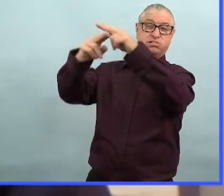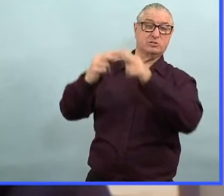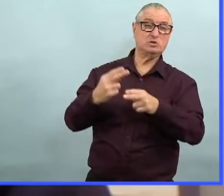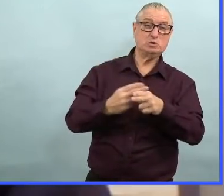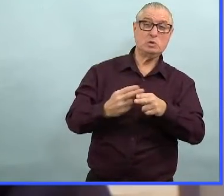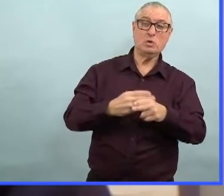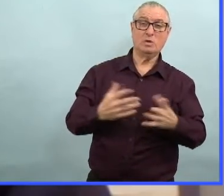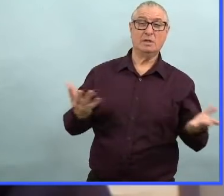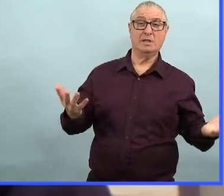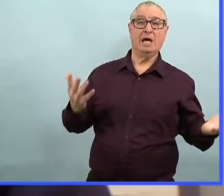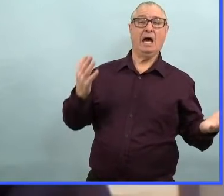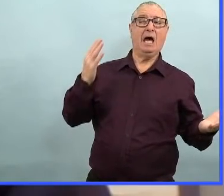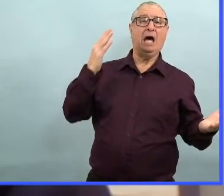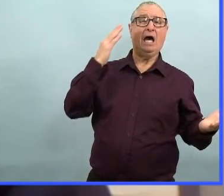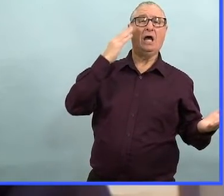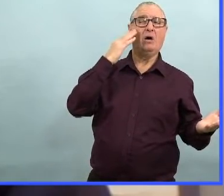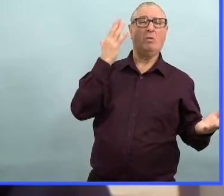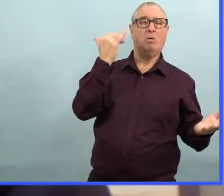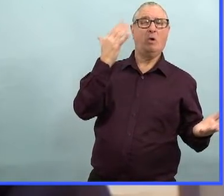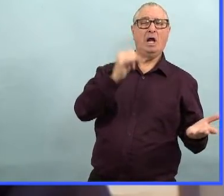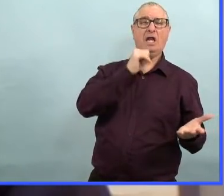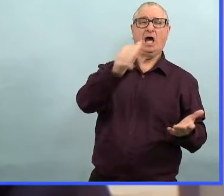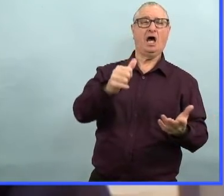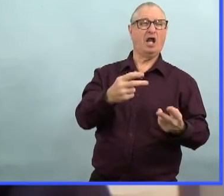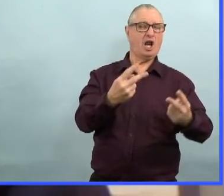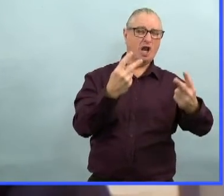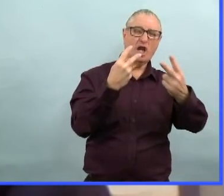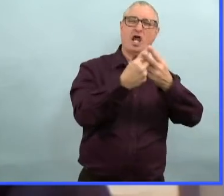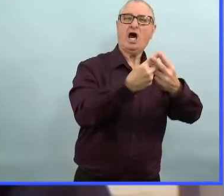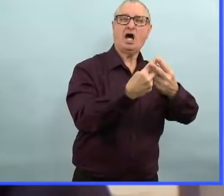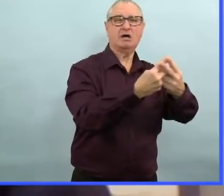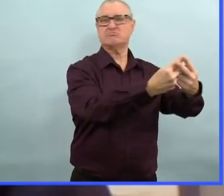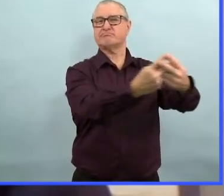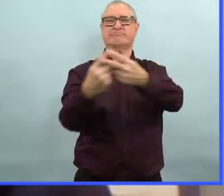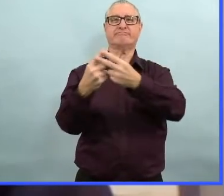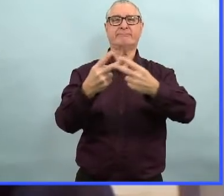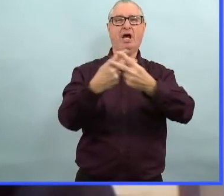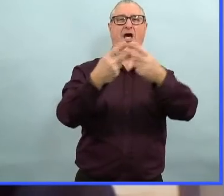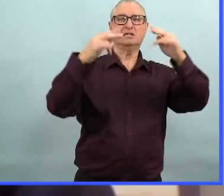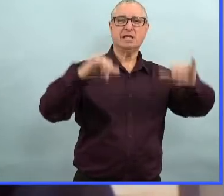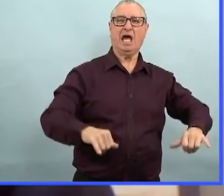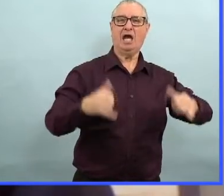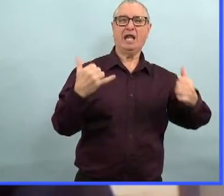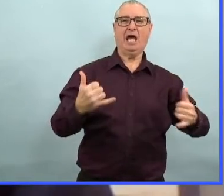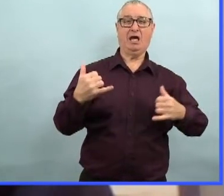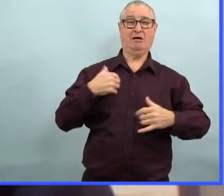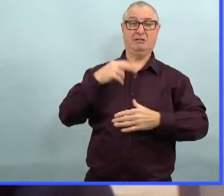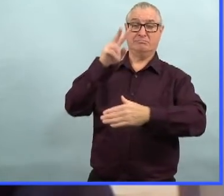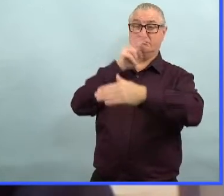restrictive but why not act now before our icus fill up even be further than they are